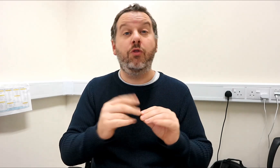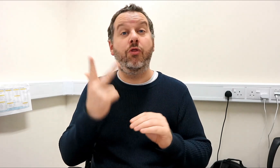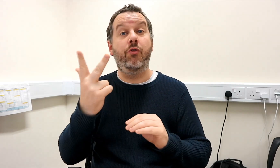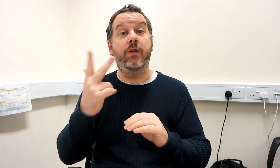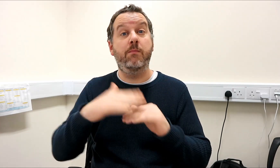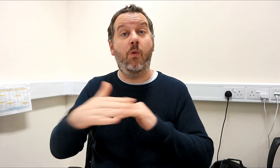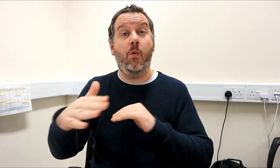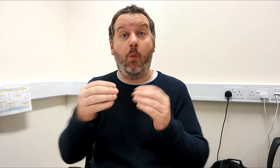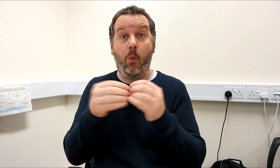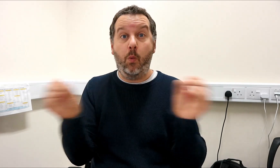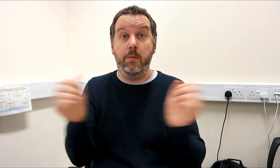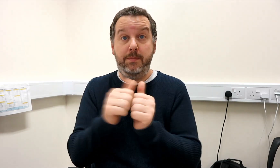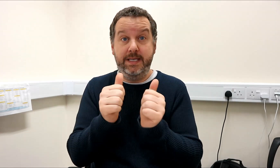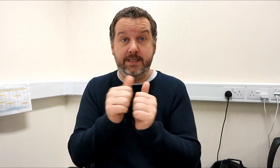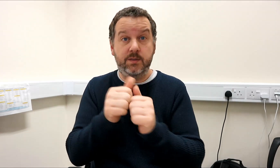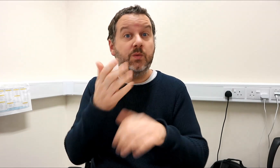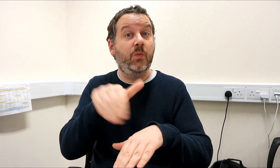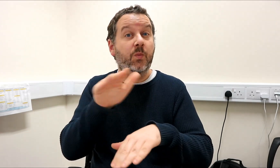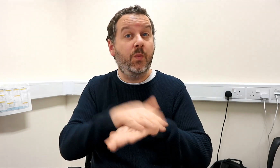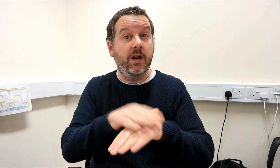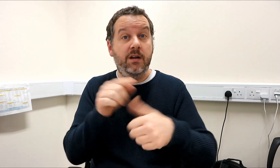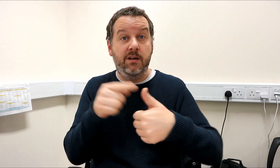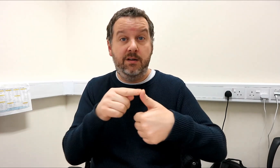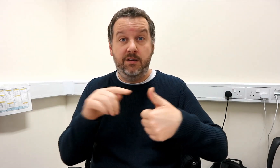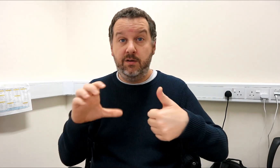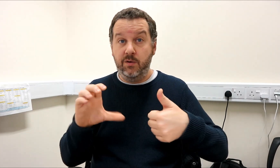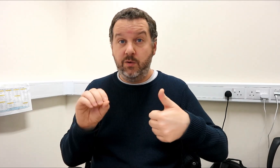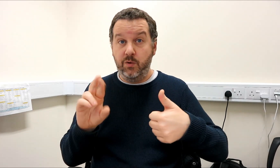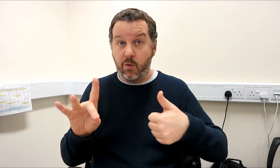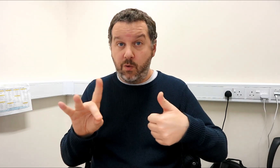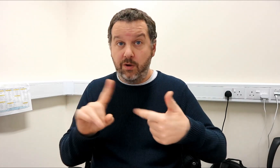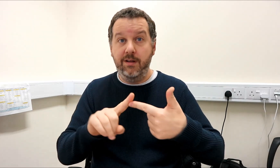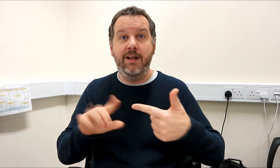carrying out to date three more open meetings with the Deaf community,